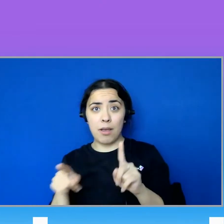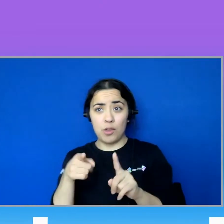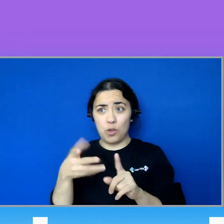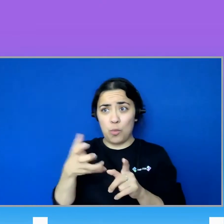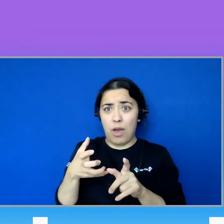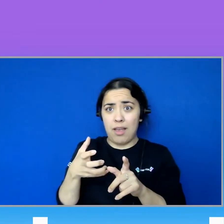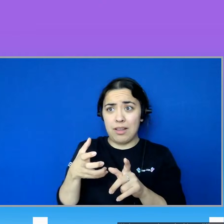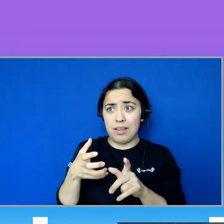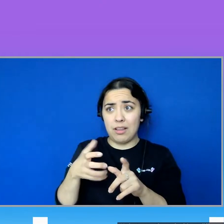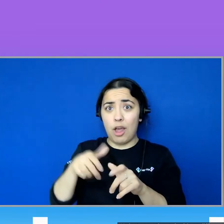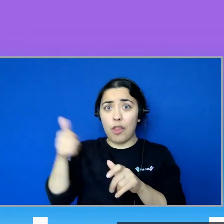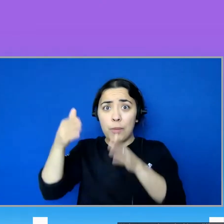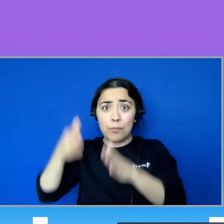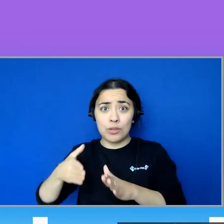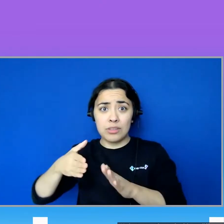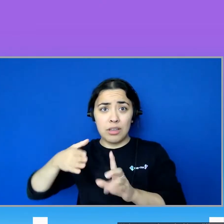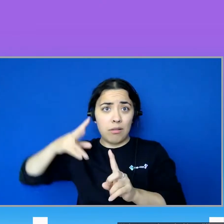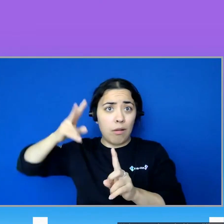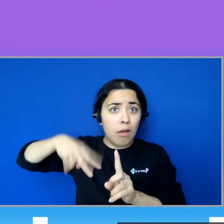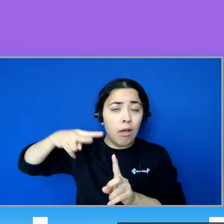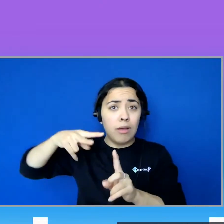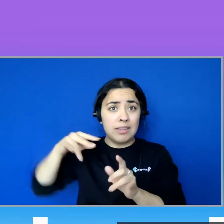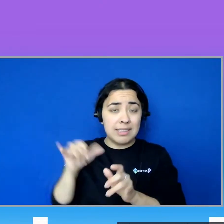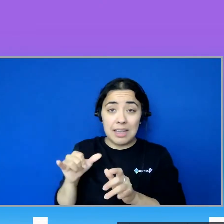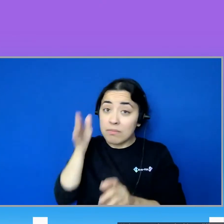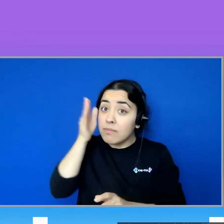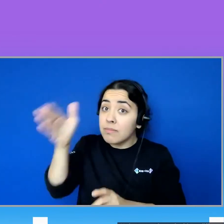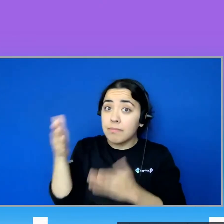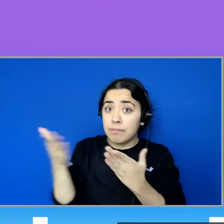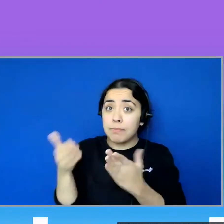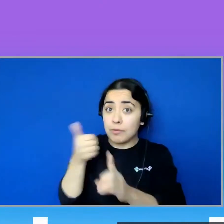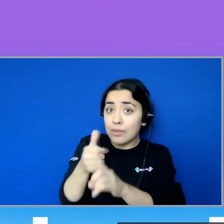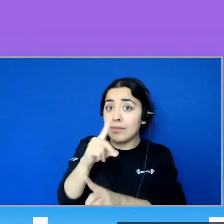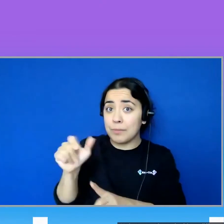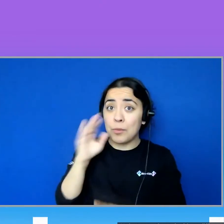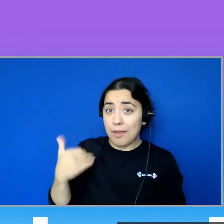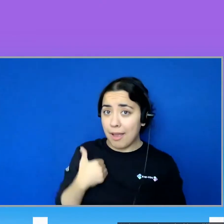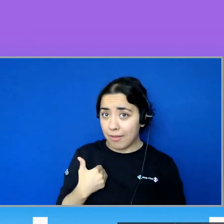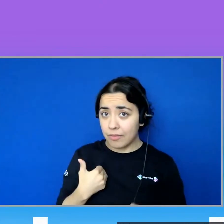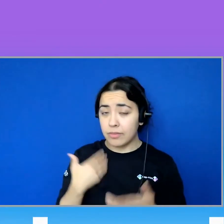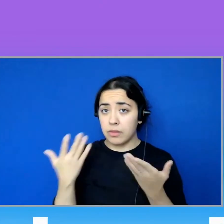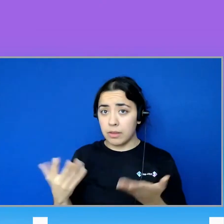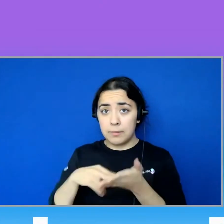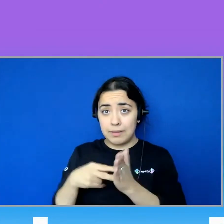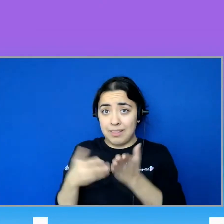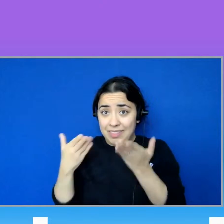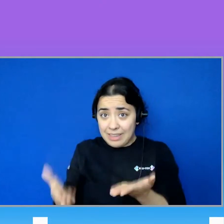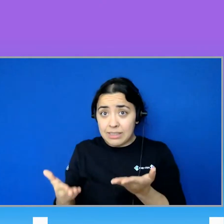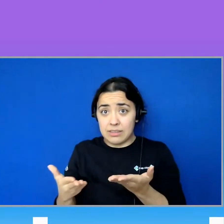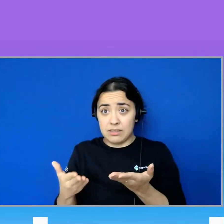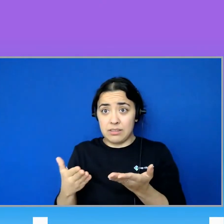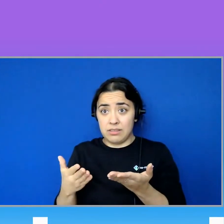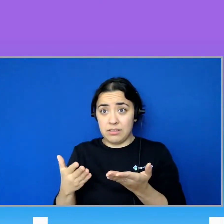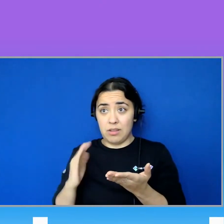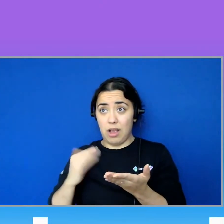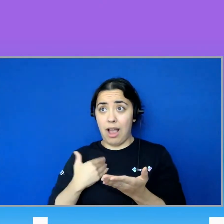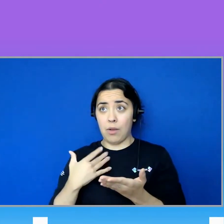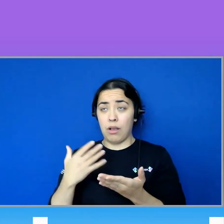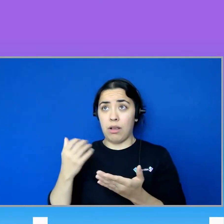treated? Because some day you may have a disability? So is